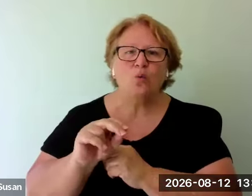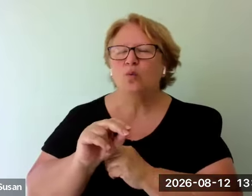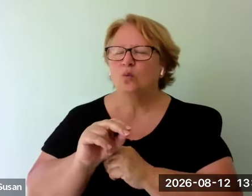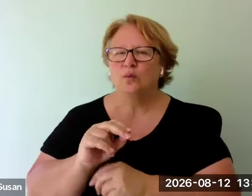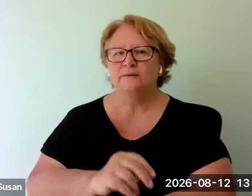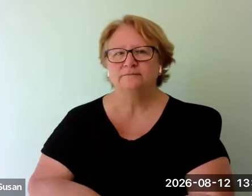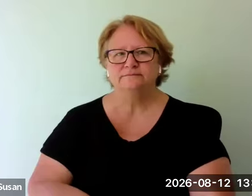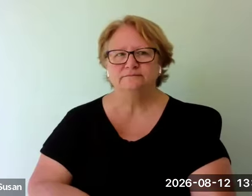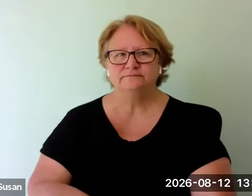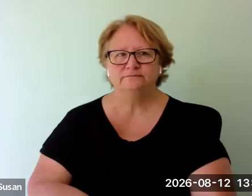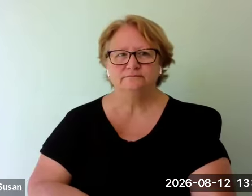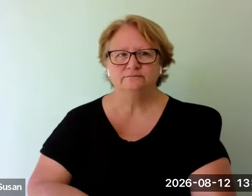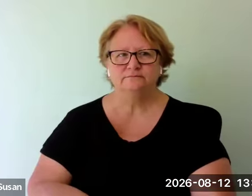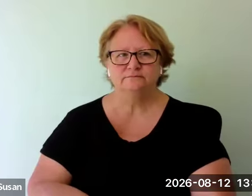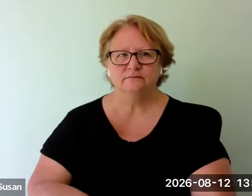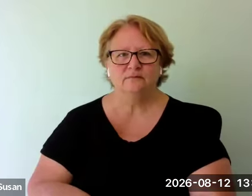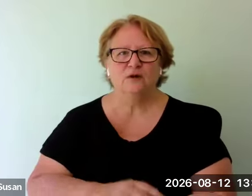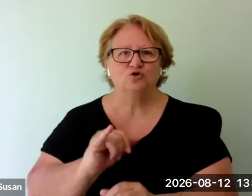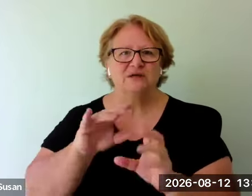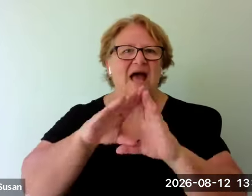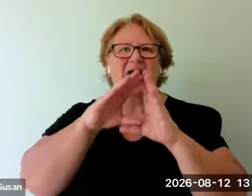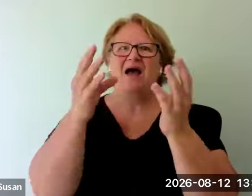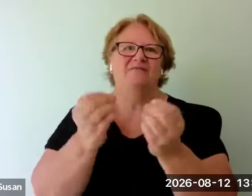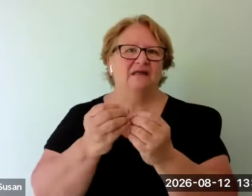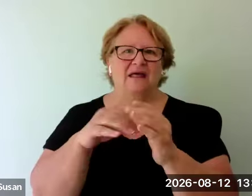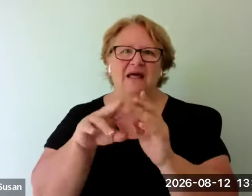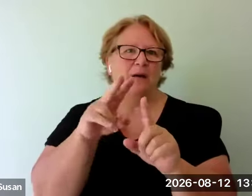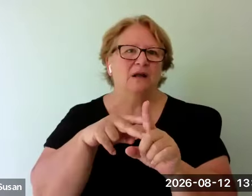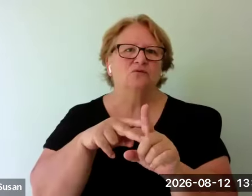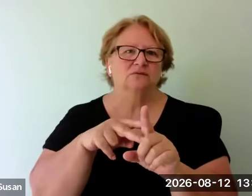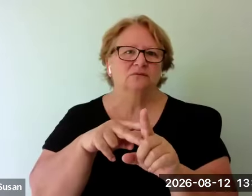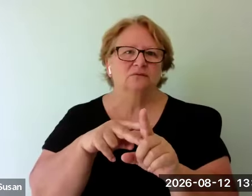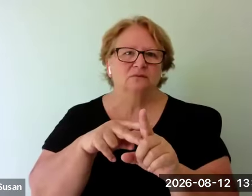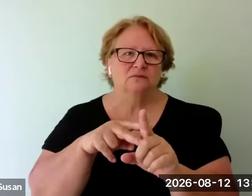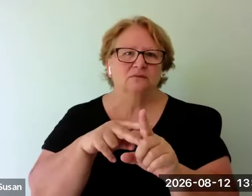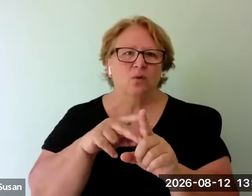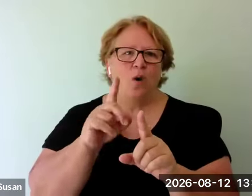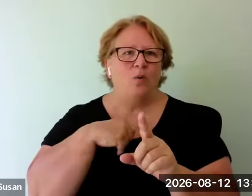application. But, no, that wouldn't be something that we